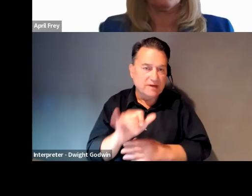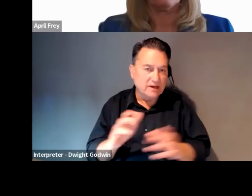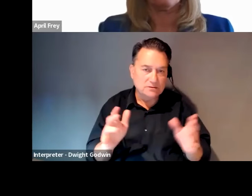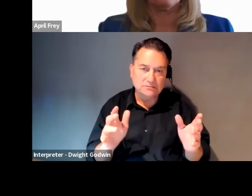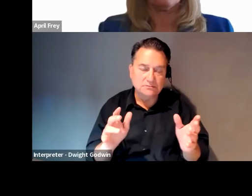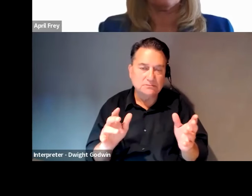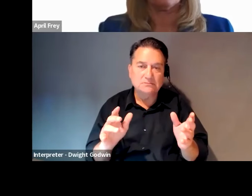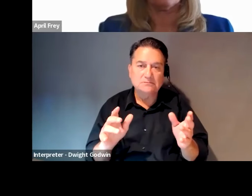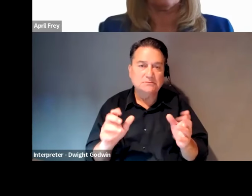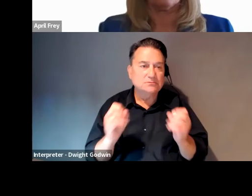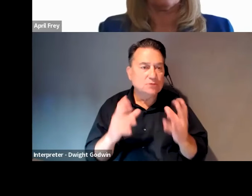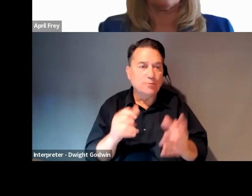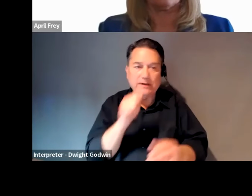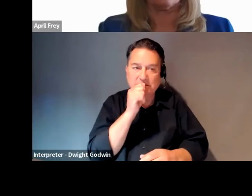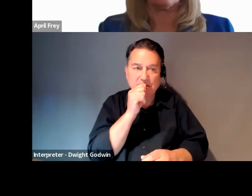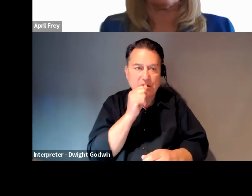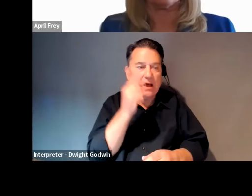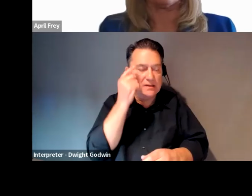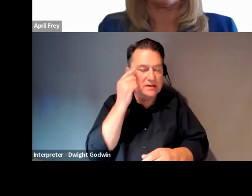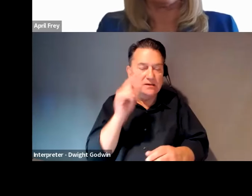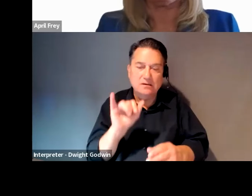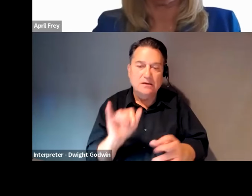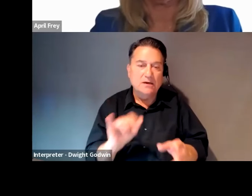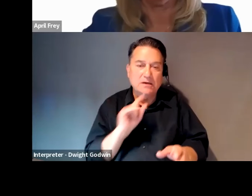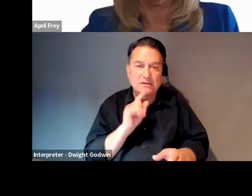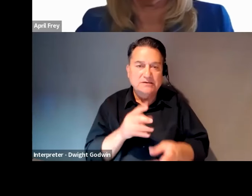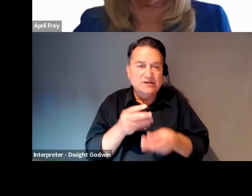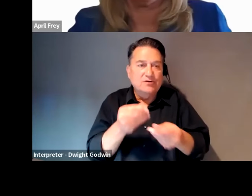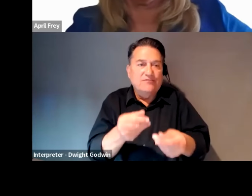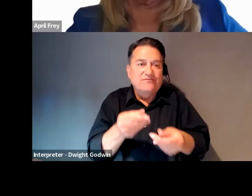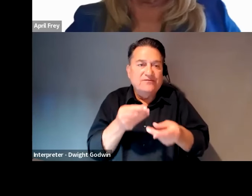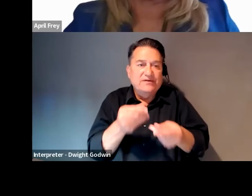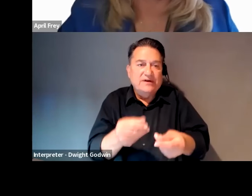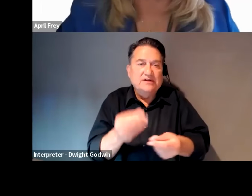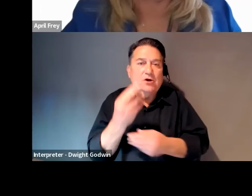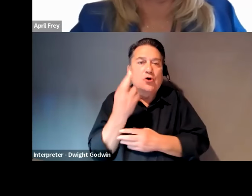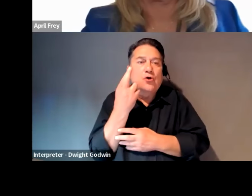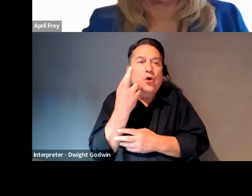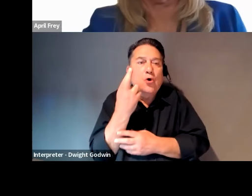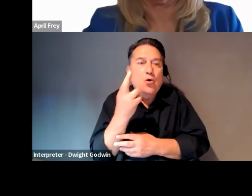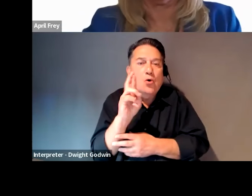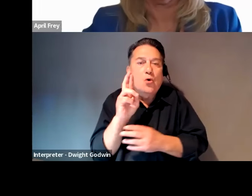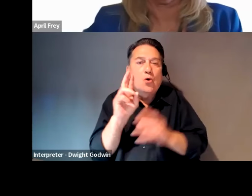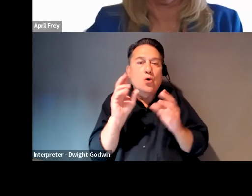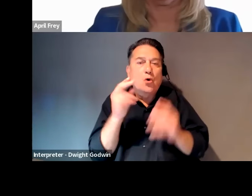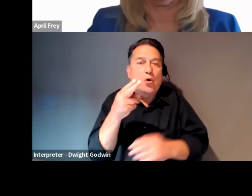that I think that that just feeds the hope. In the end, this is all about hope.